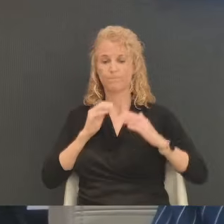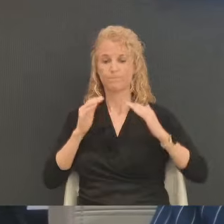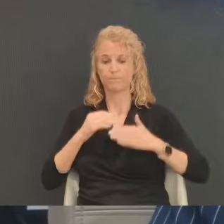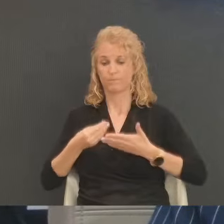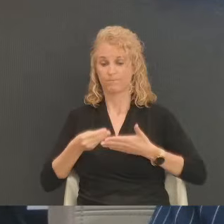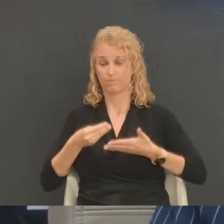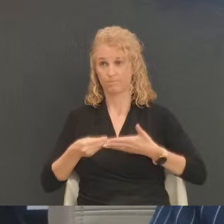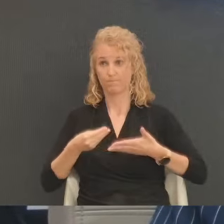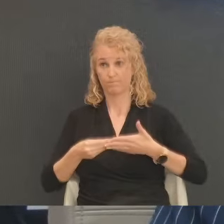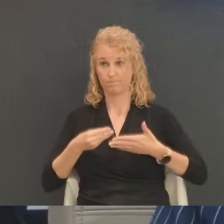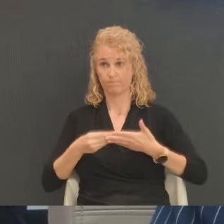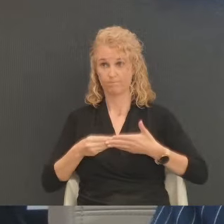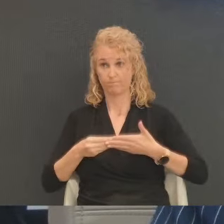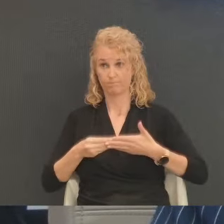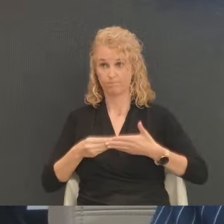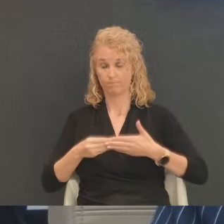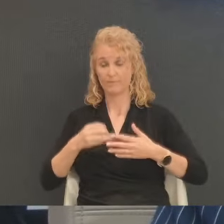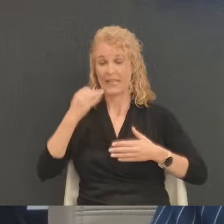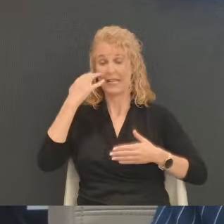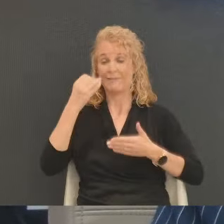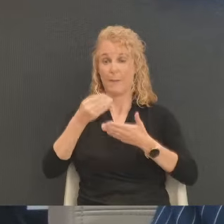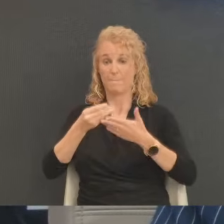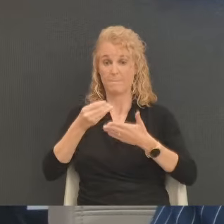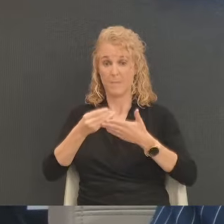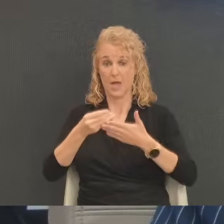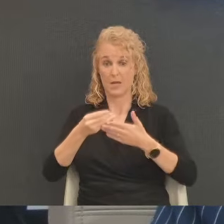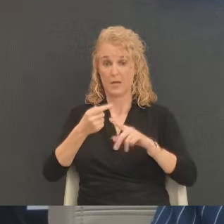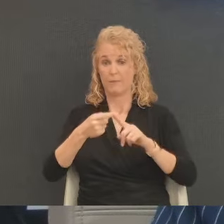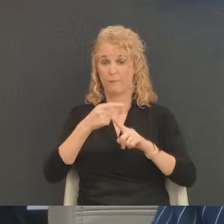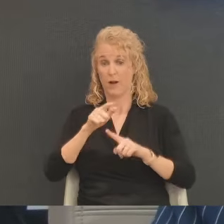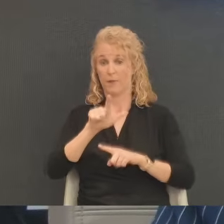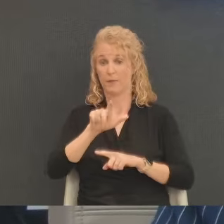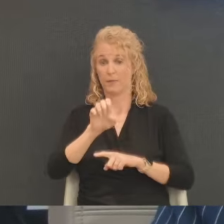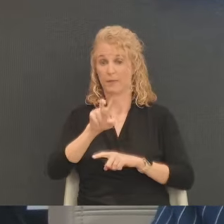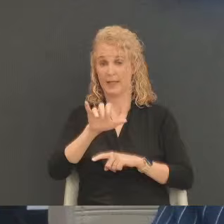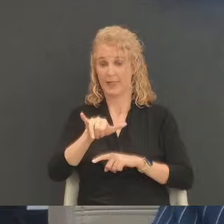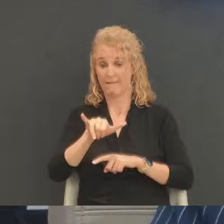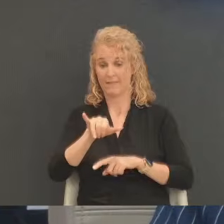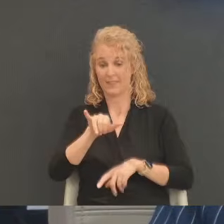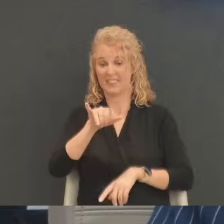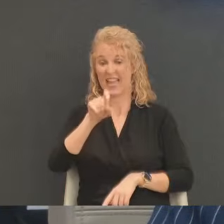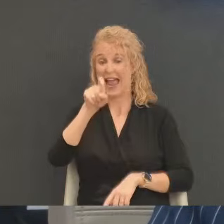Does it have to when we get the money from the levy, does it legally have to go directly to this